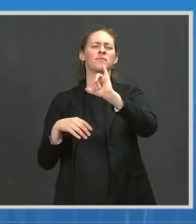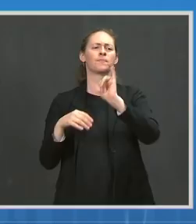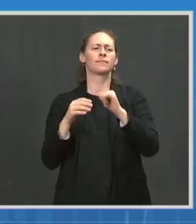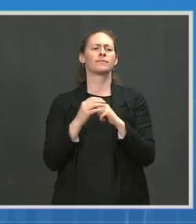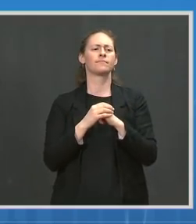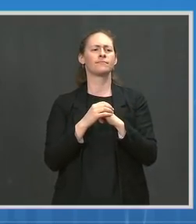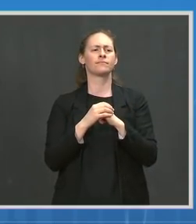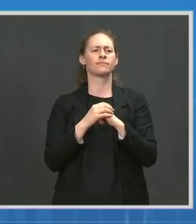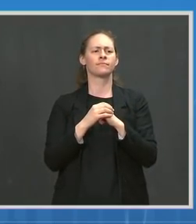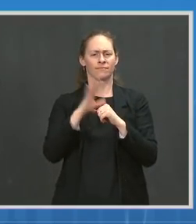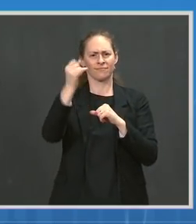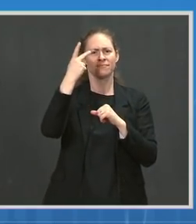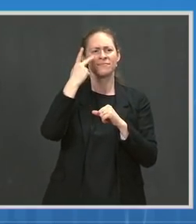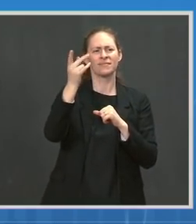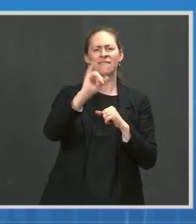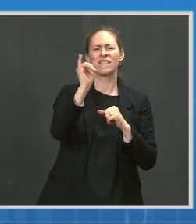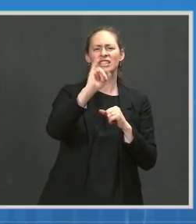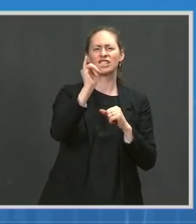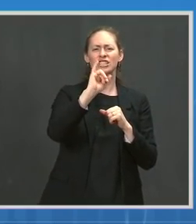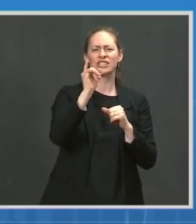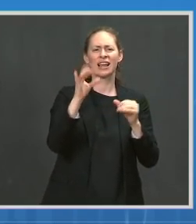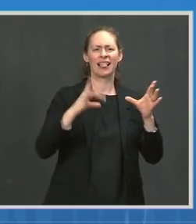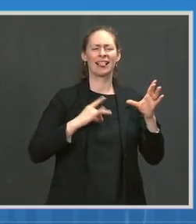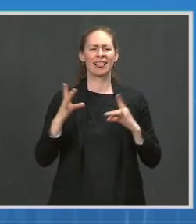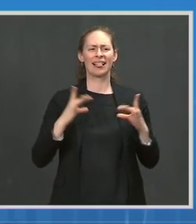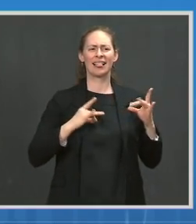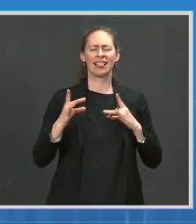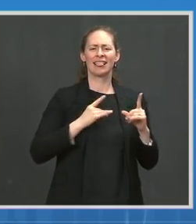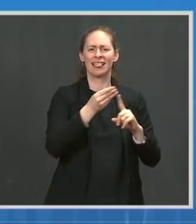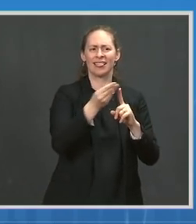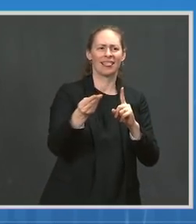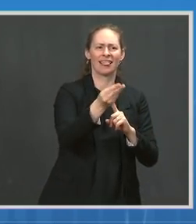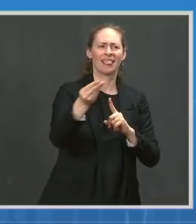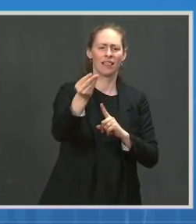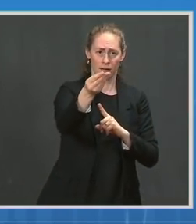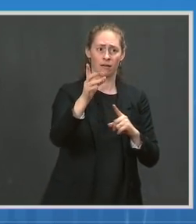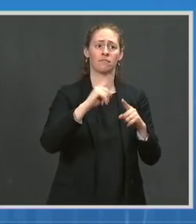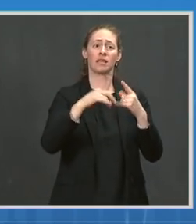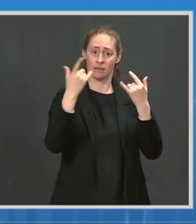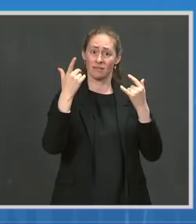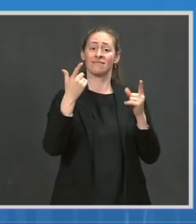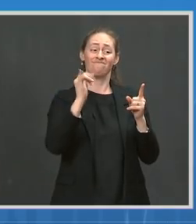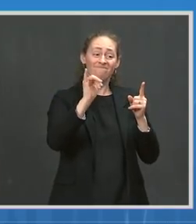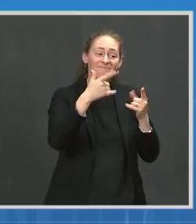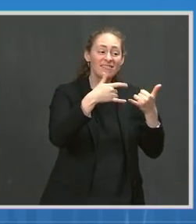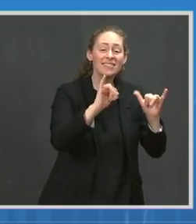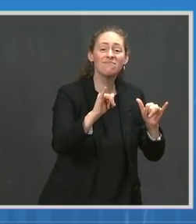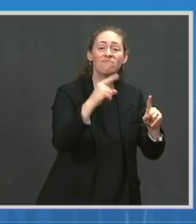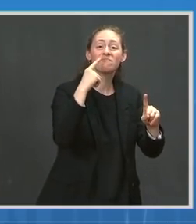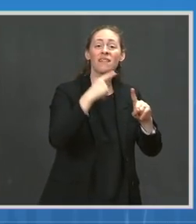of people who, despite being vaccinated, still tested positive for COVID-19 more than 14 days